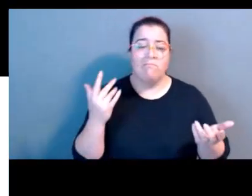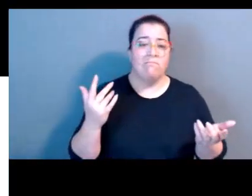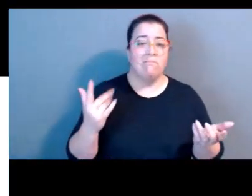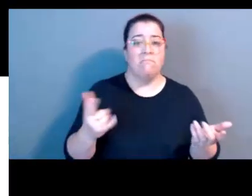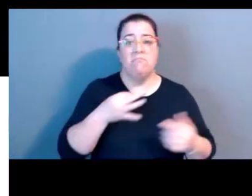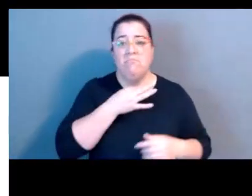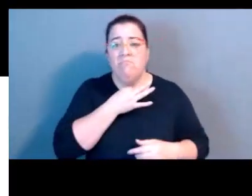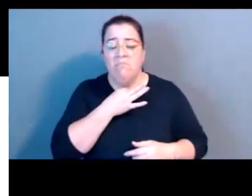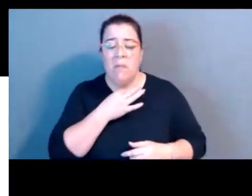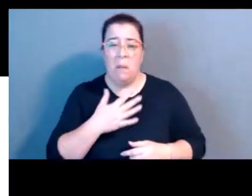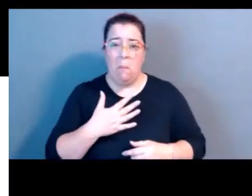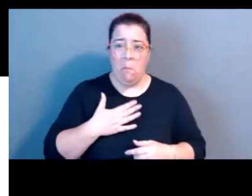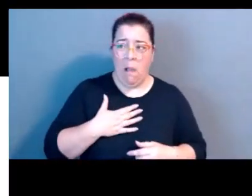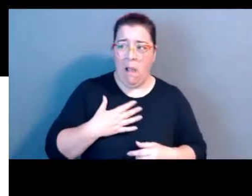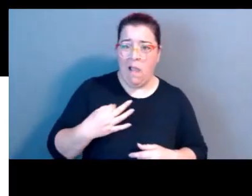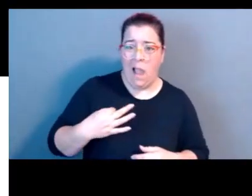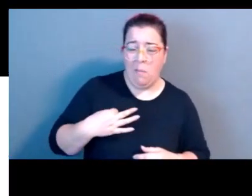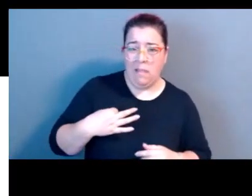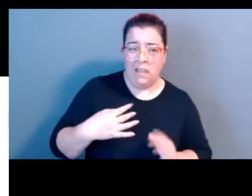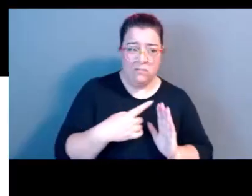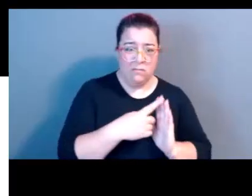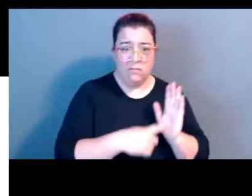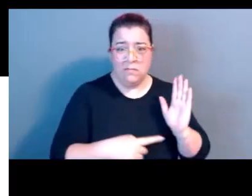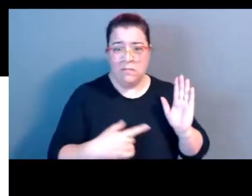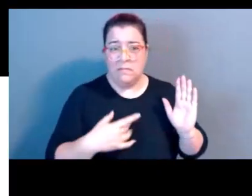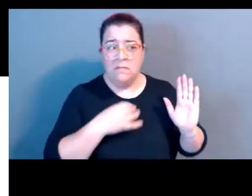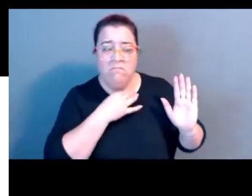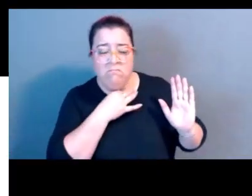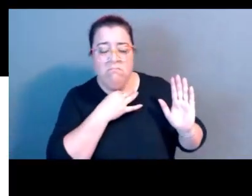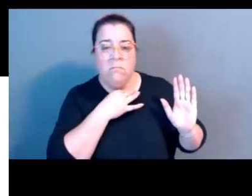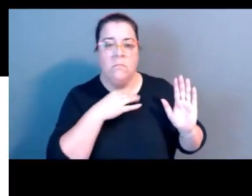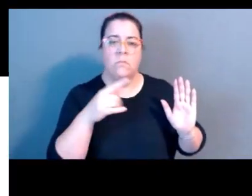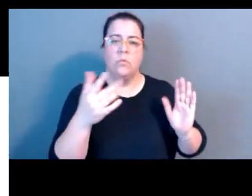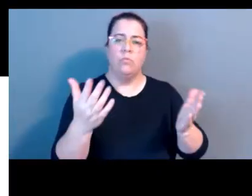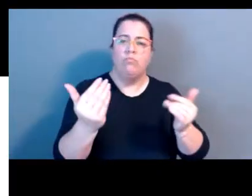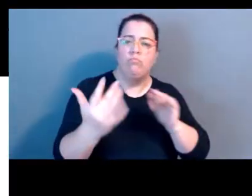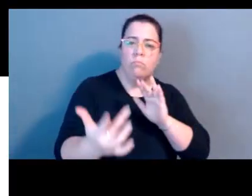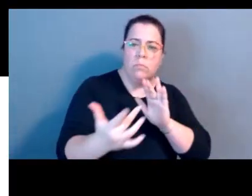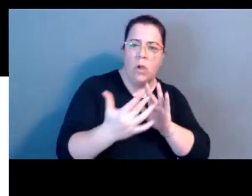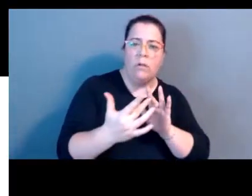general, don't hesitate to get in touch. Here is our contact information.